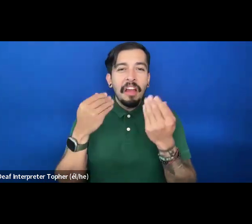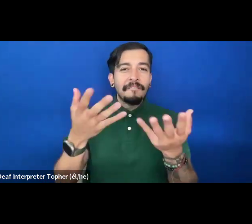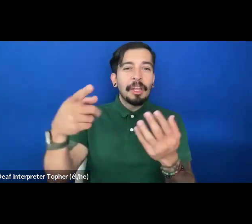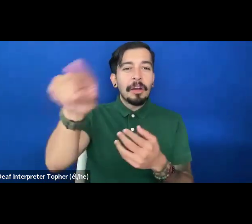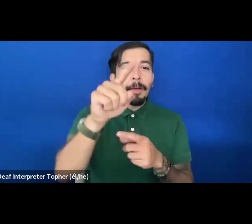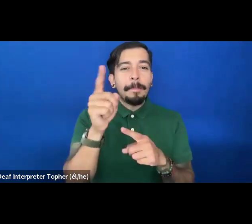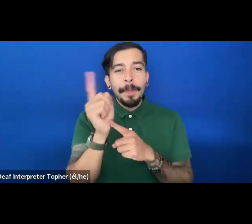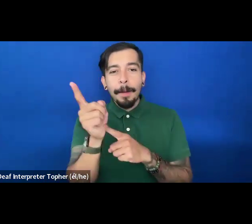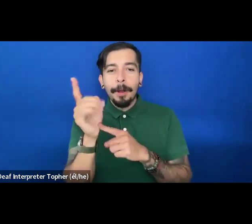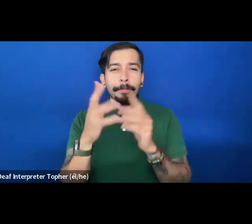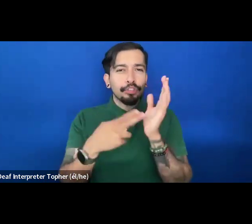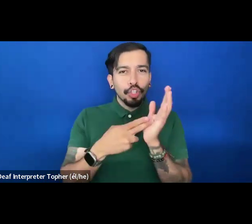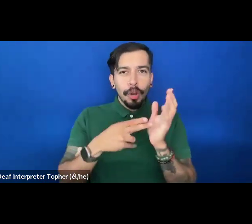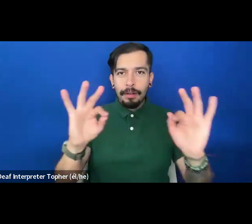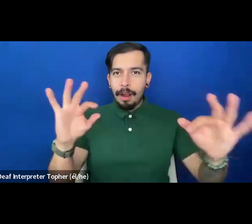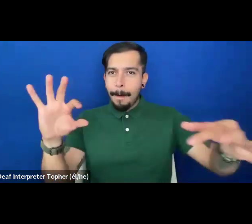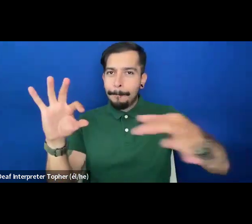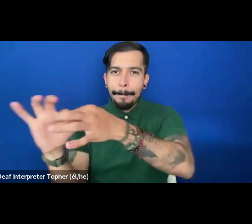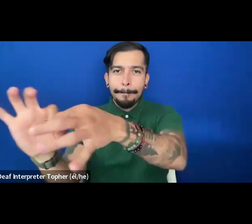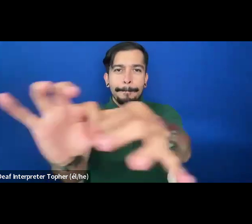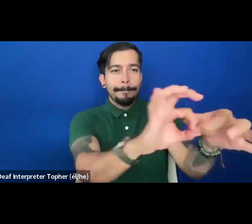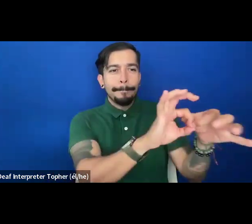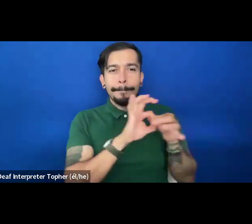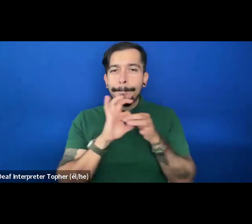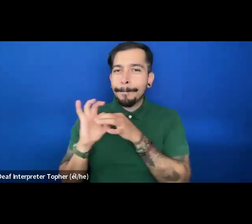we'll be starting simultaneous, uh, interpretation.